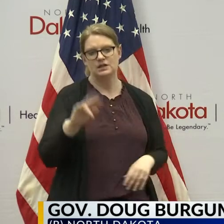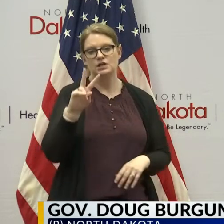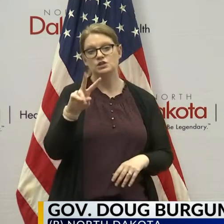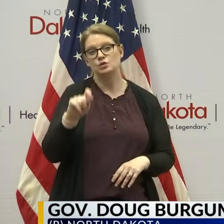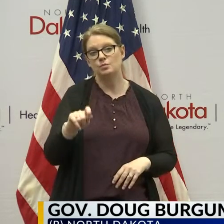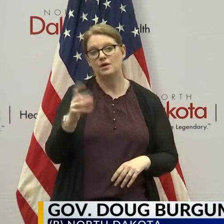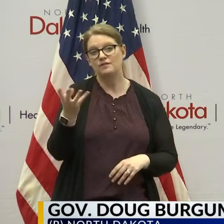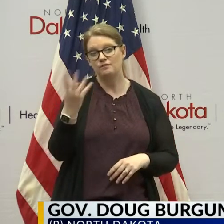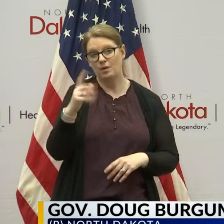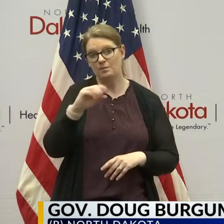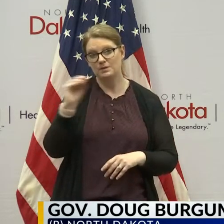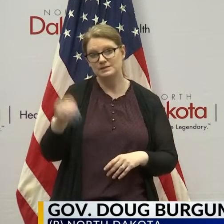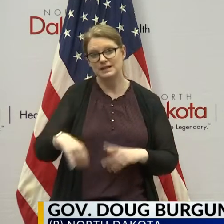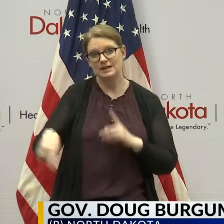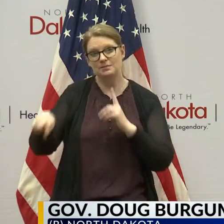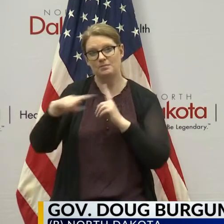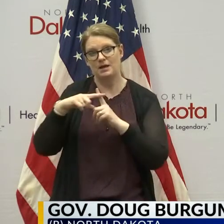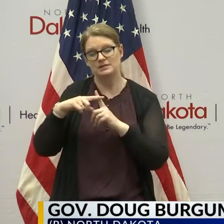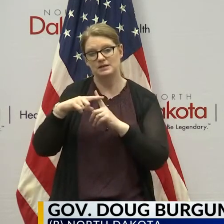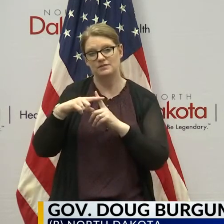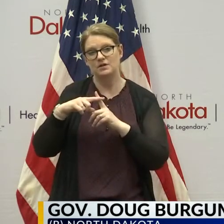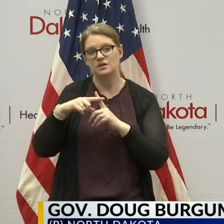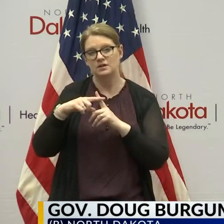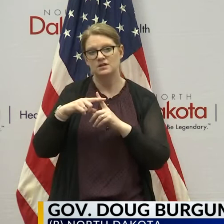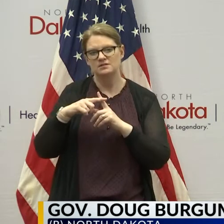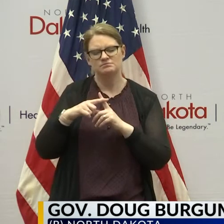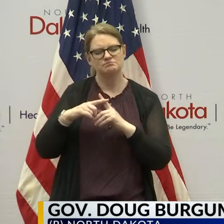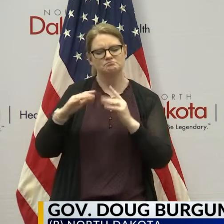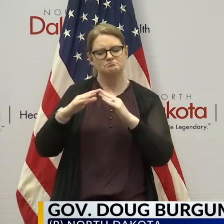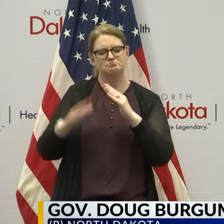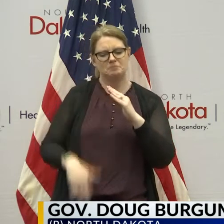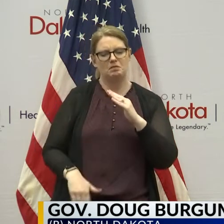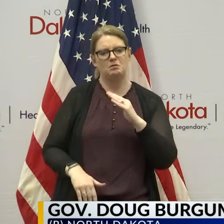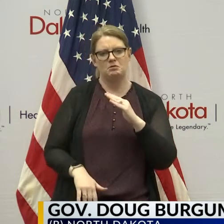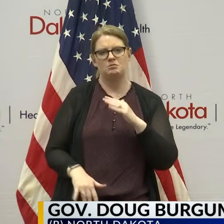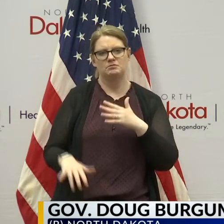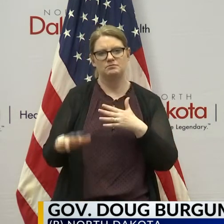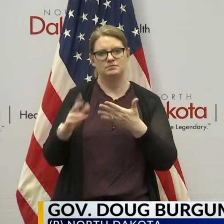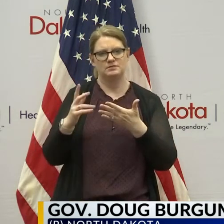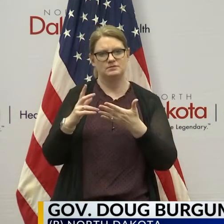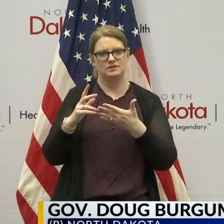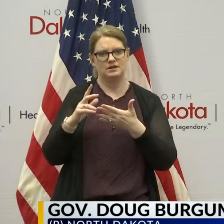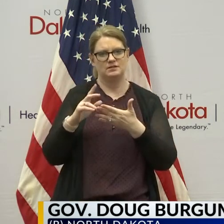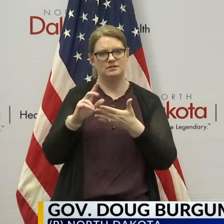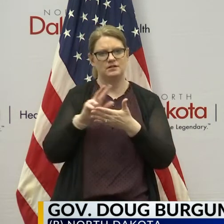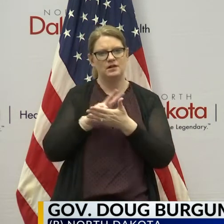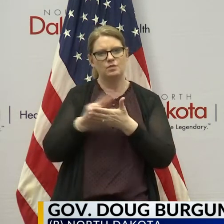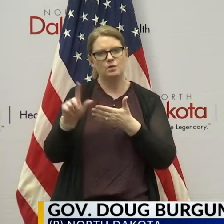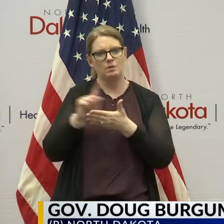WHEN WE DO OUR DAILY ANNOUNCEMENTS, THIS IS FOR YESTERDAY'S, THE FULL DAY MONDAY. THERE WERE 12 NEW CASES OUT OF 490 TESTS.